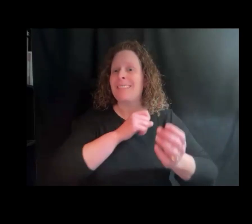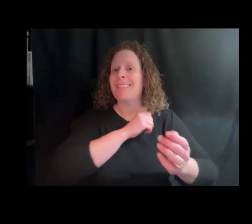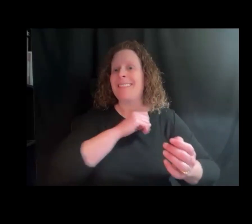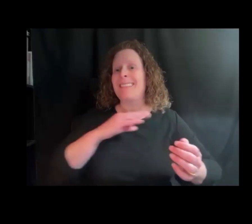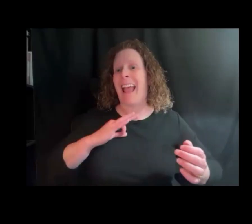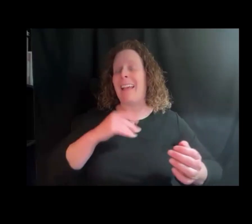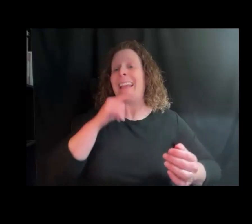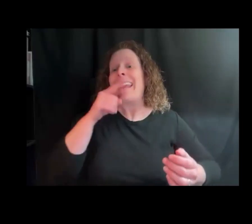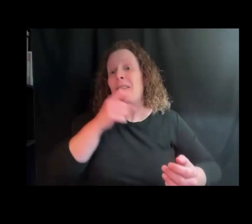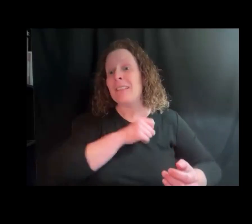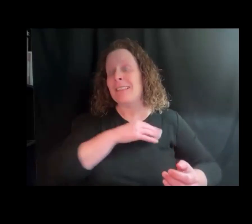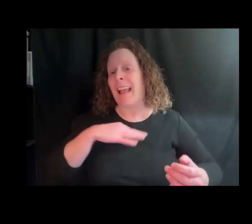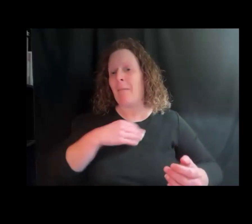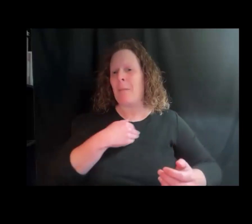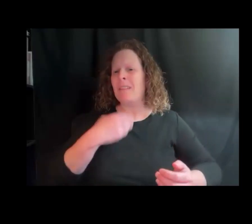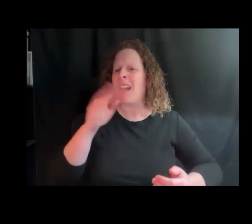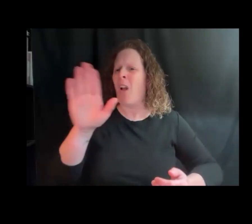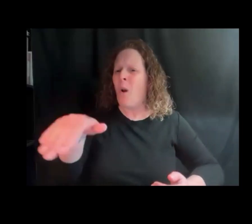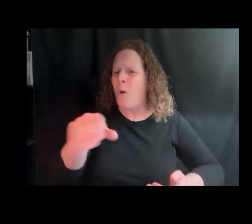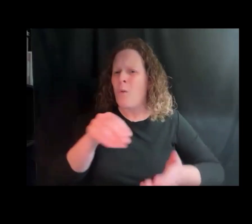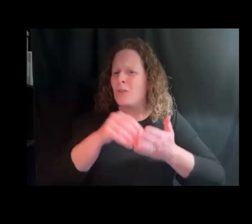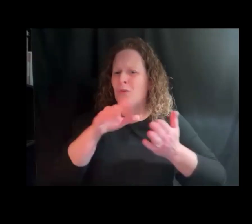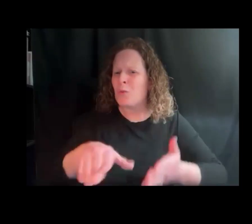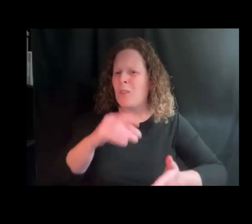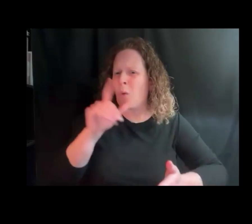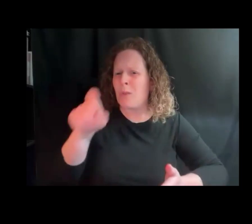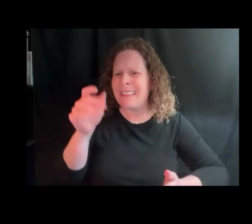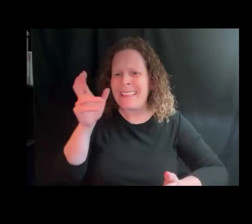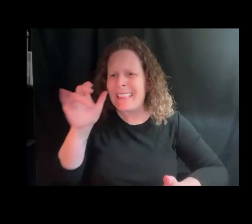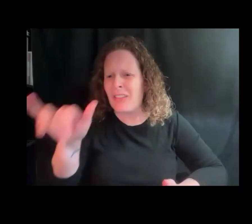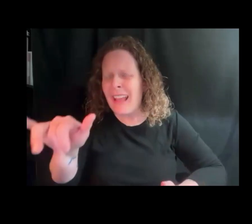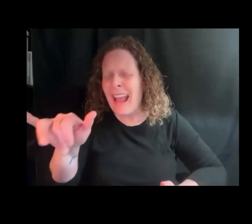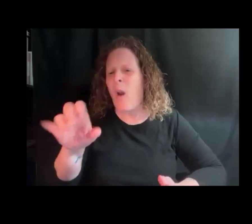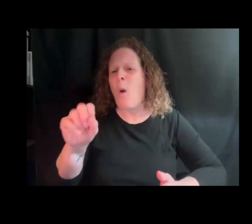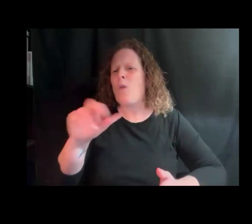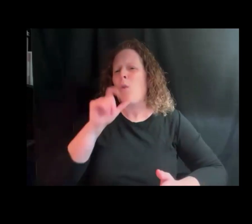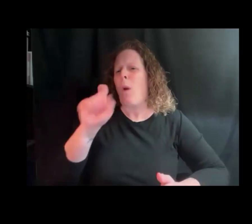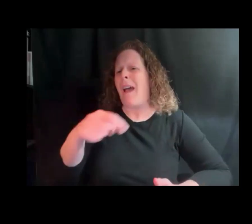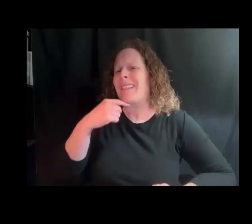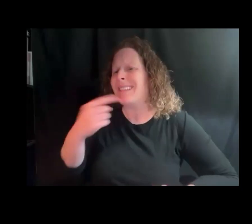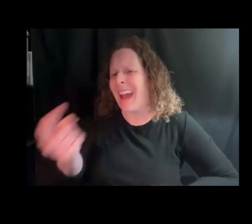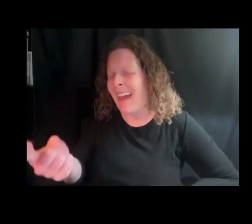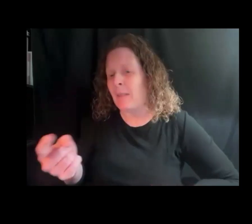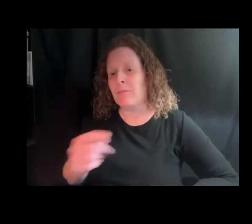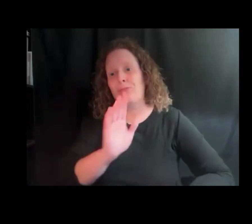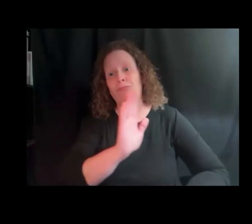Sometimes staff or hearing members will say the student doesn't need to hear about that